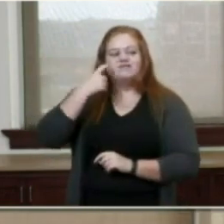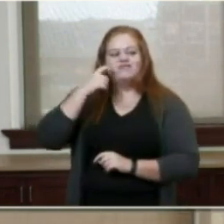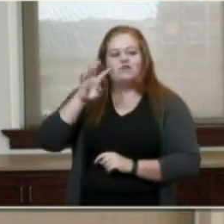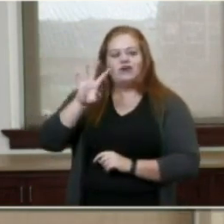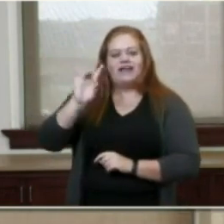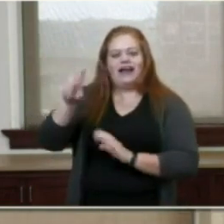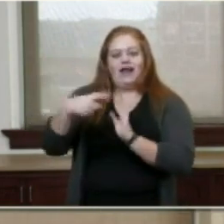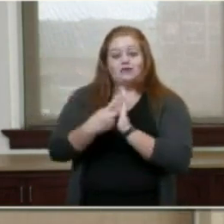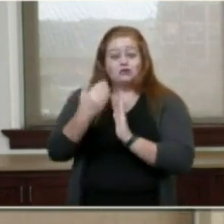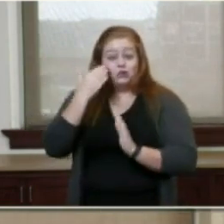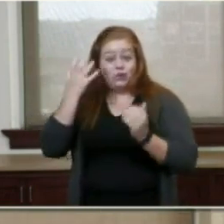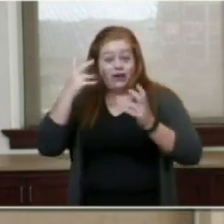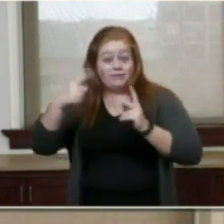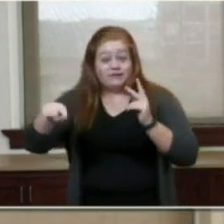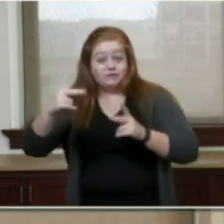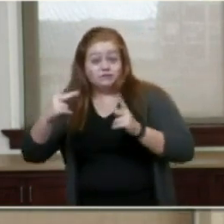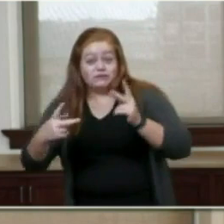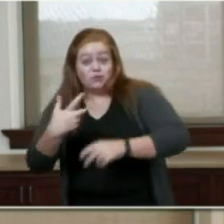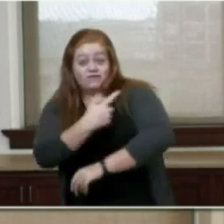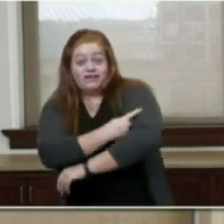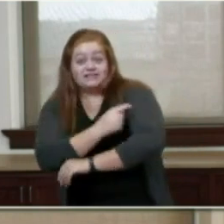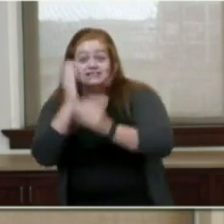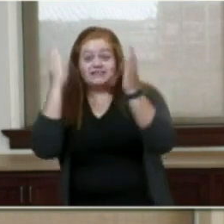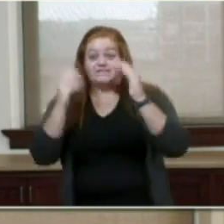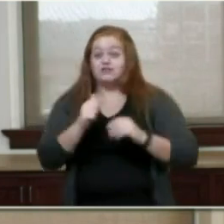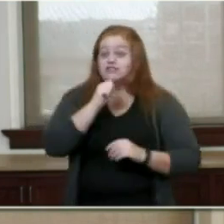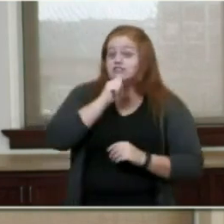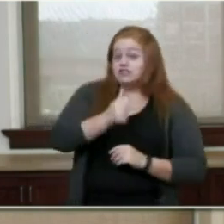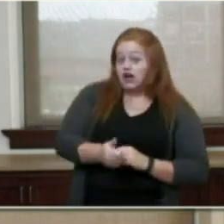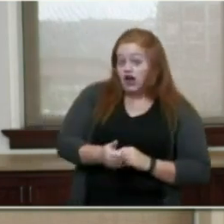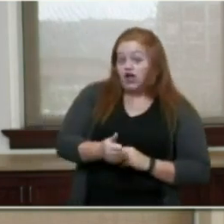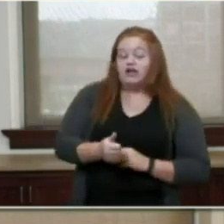people were vaccinated versus unvaccinated? Um from that report or